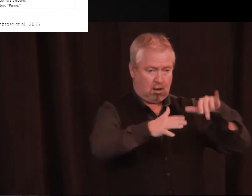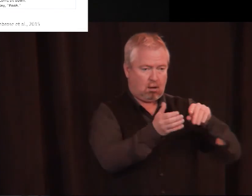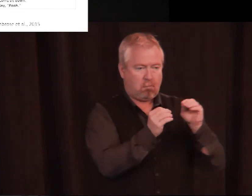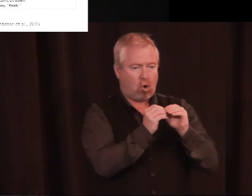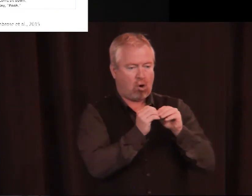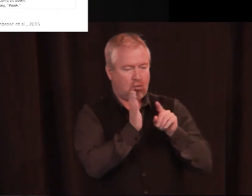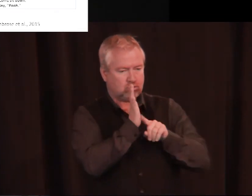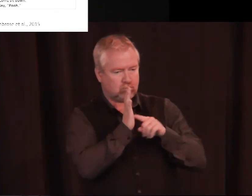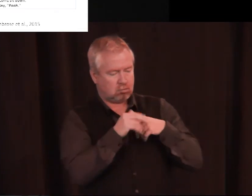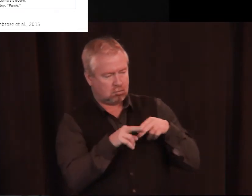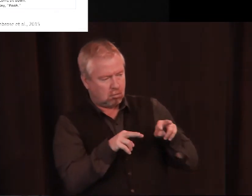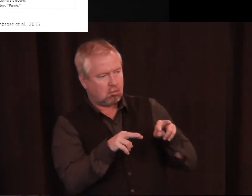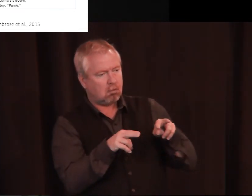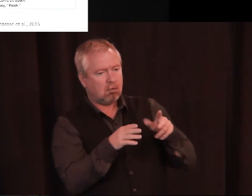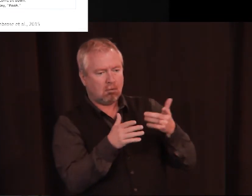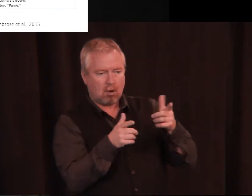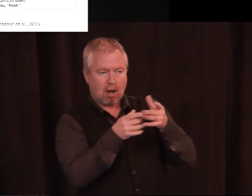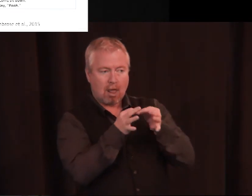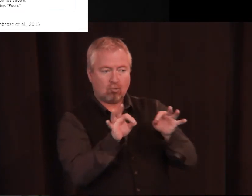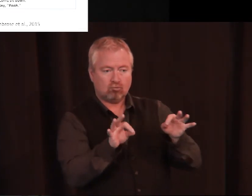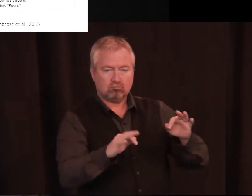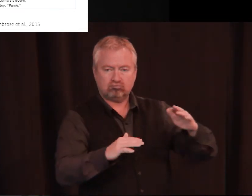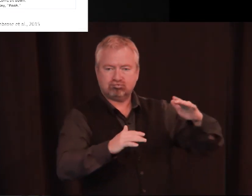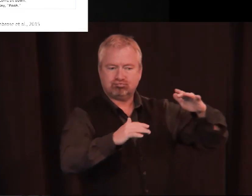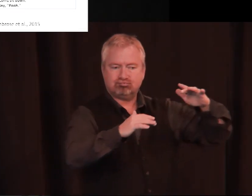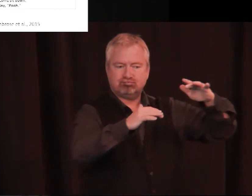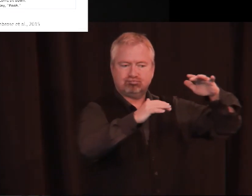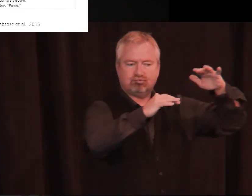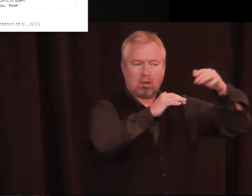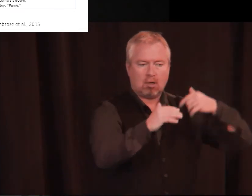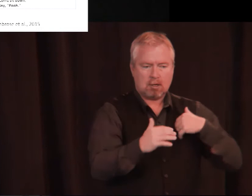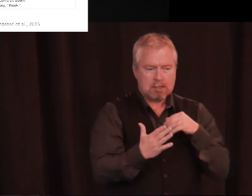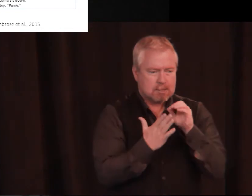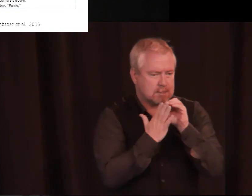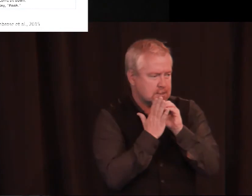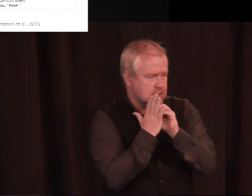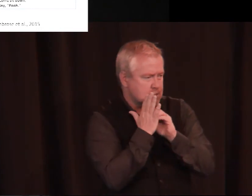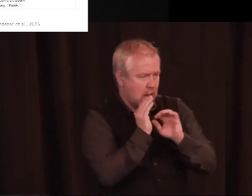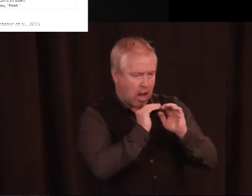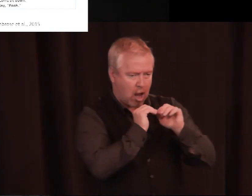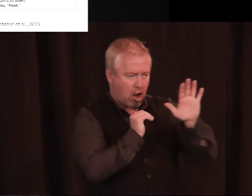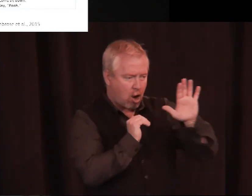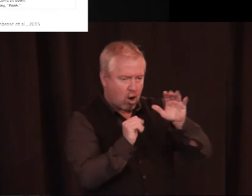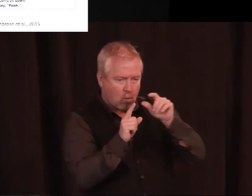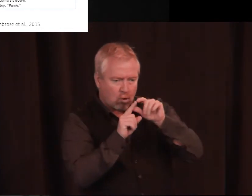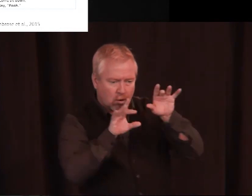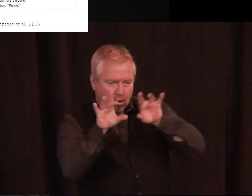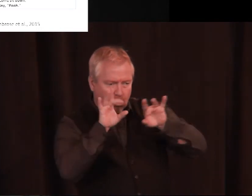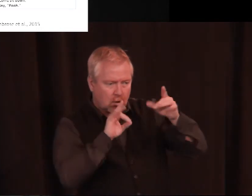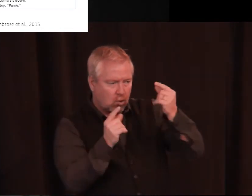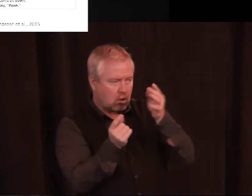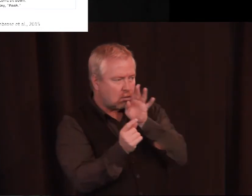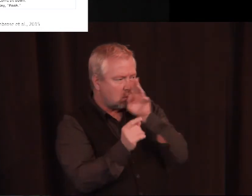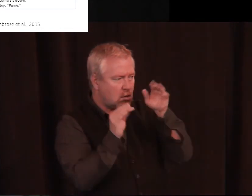And, so, we were looking at that, we coded the utterances, were they high level, so here's an example taken from one of our samples,